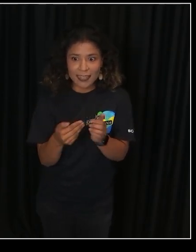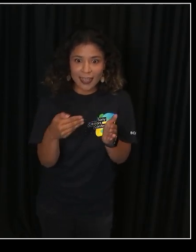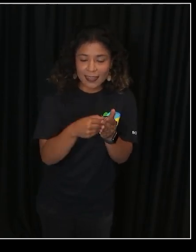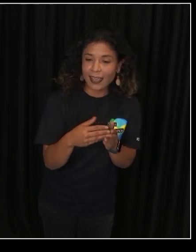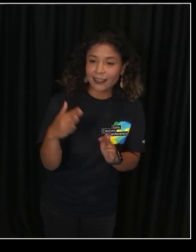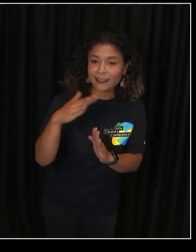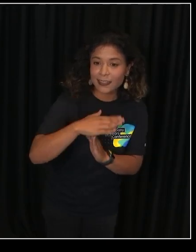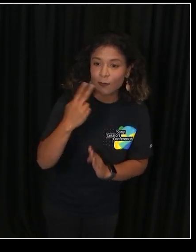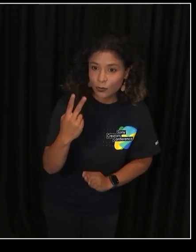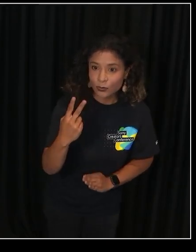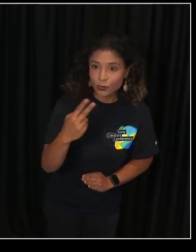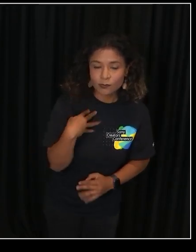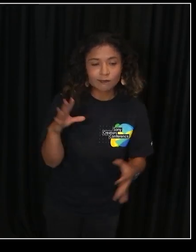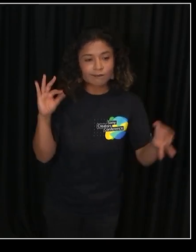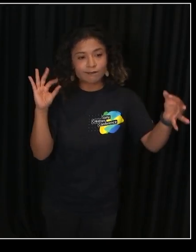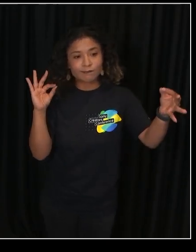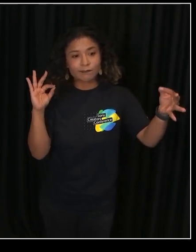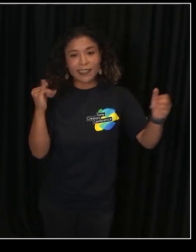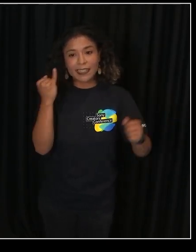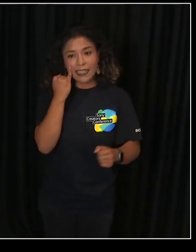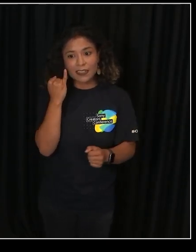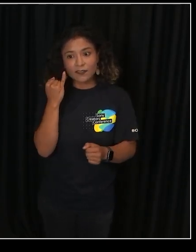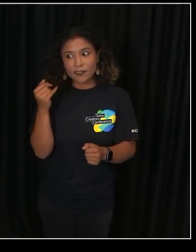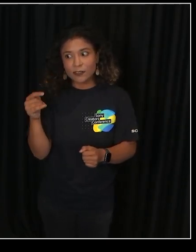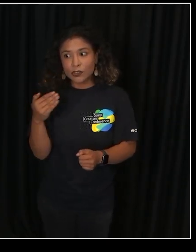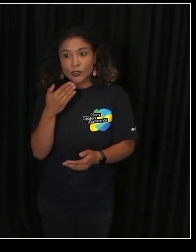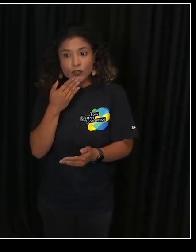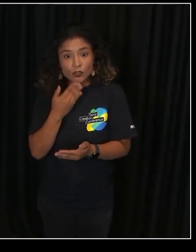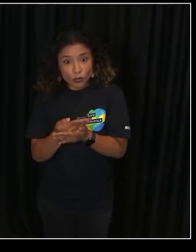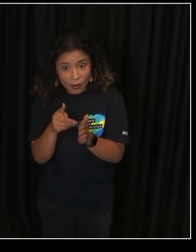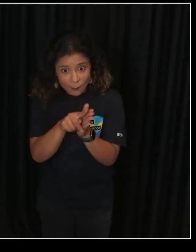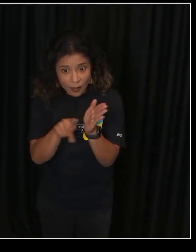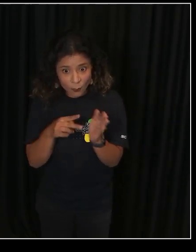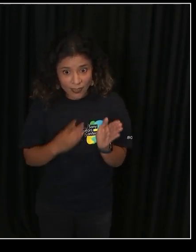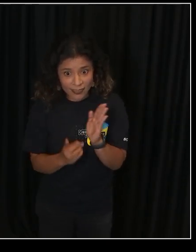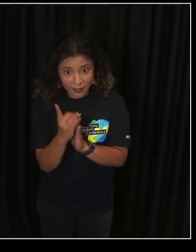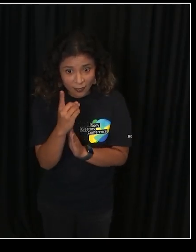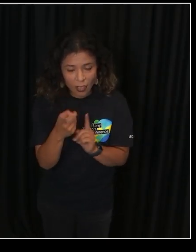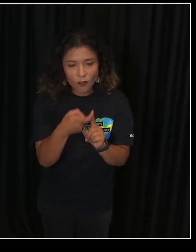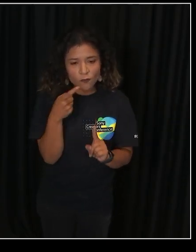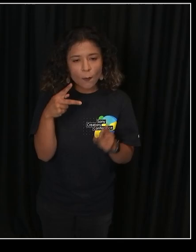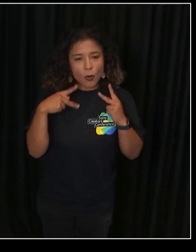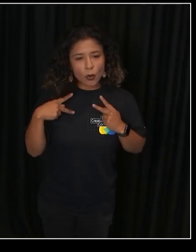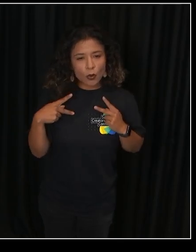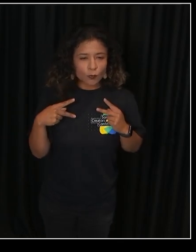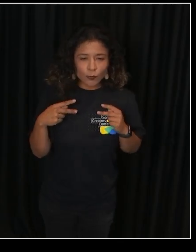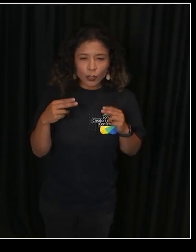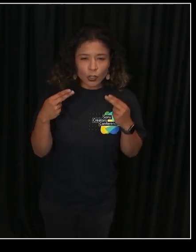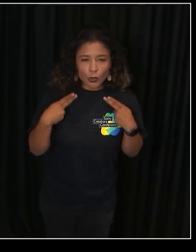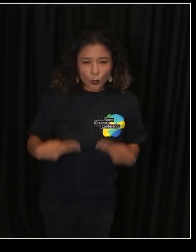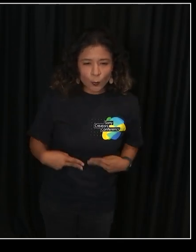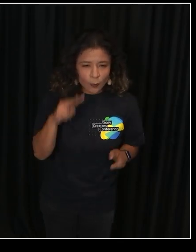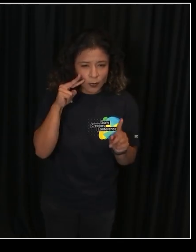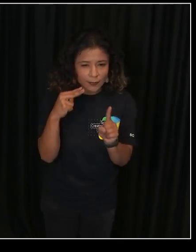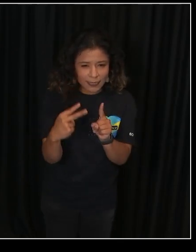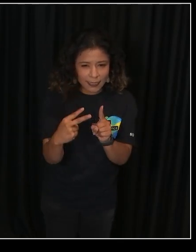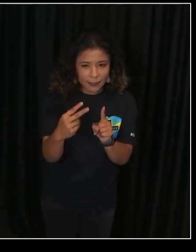whether these were good policies or not from a human opponent point of view. Because humans drive differently than the cars